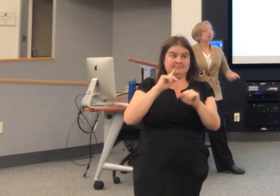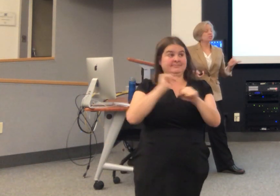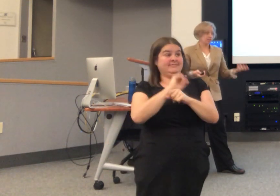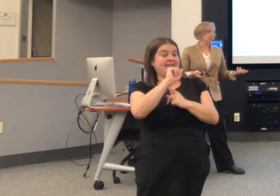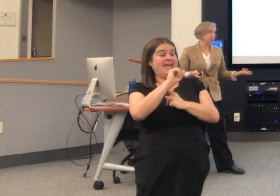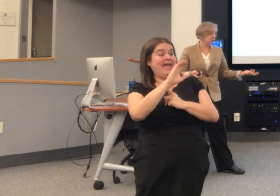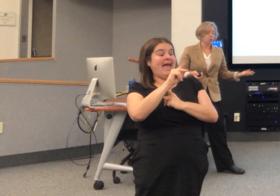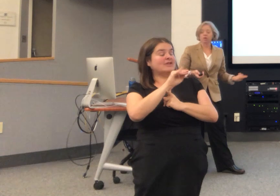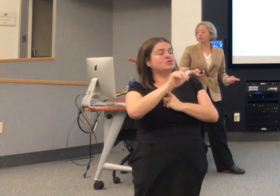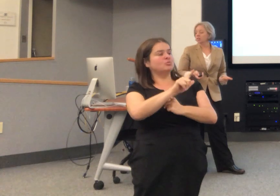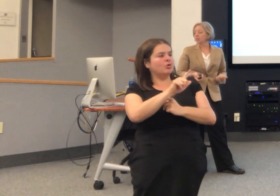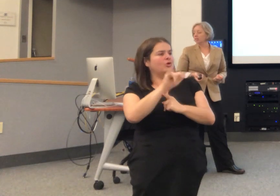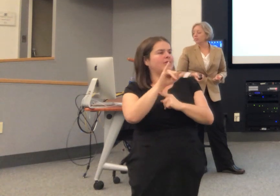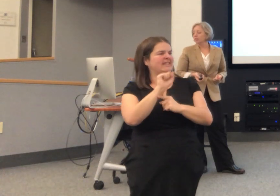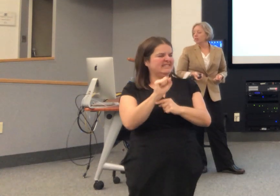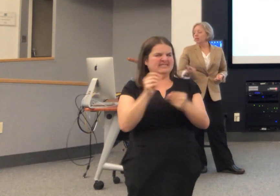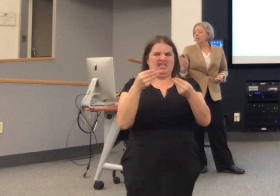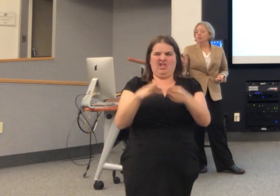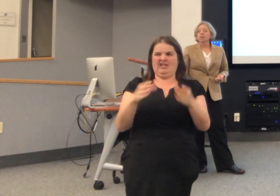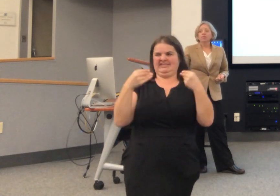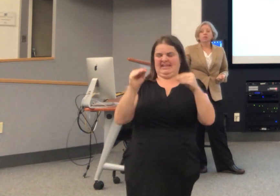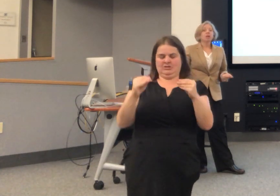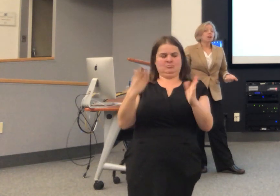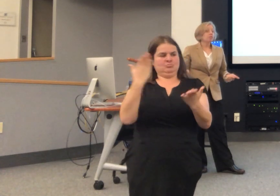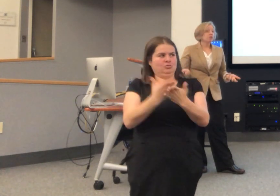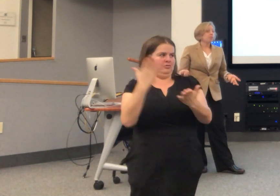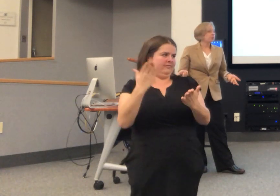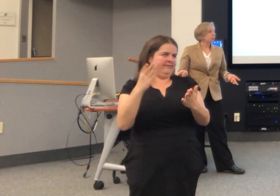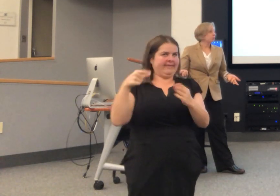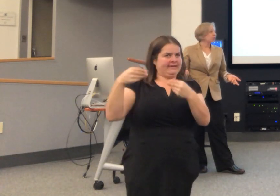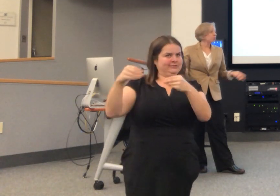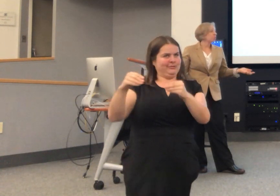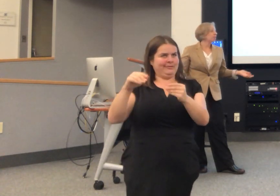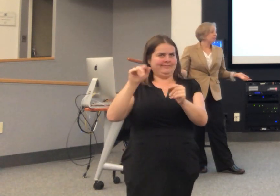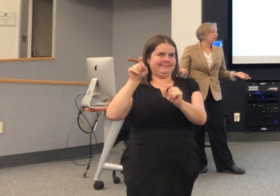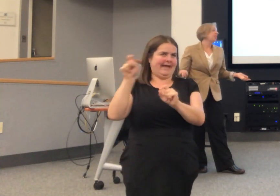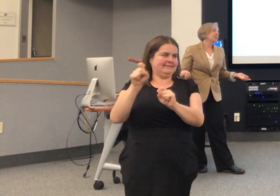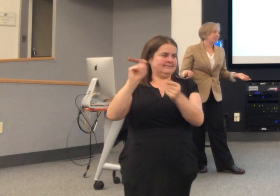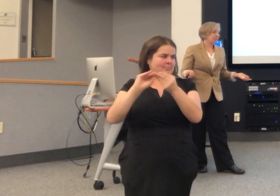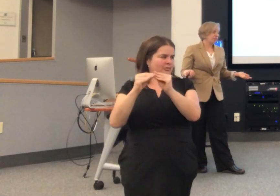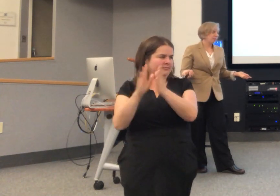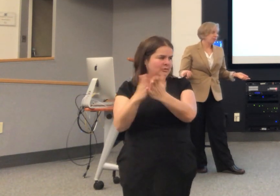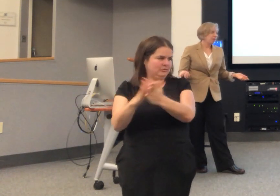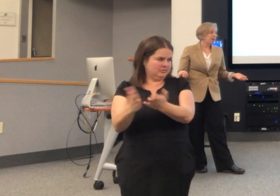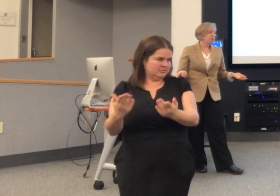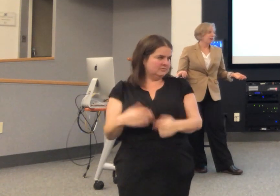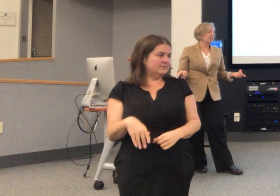Lost sales of your work, let's say. For a lot of copyrighted works you might never earn anything on them.